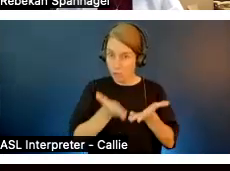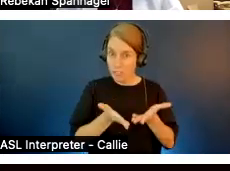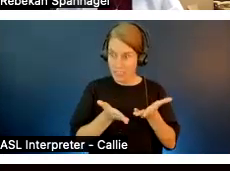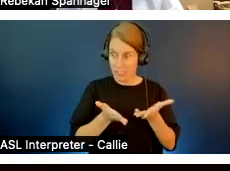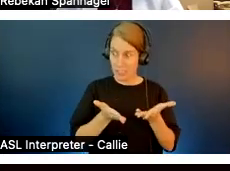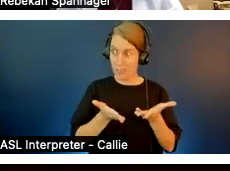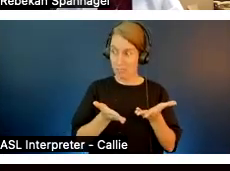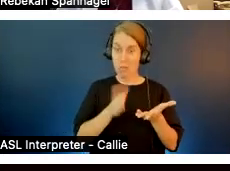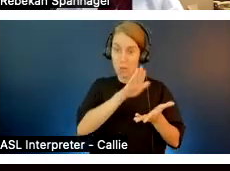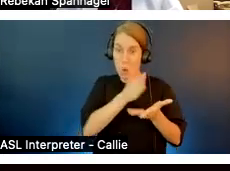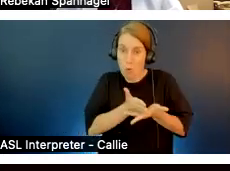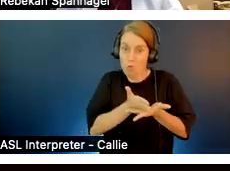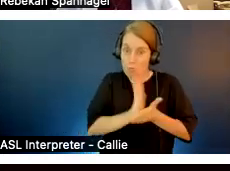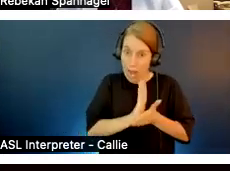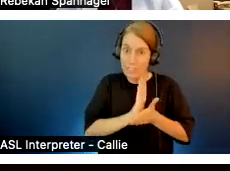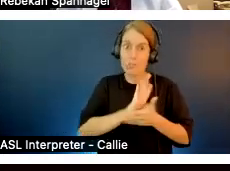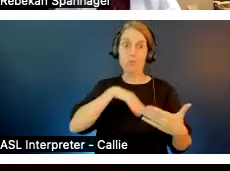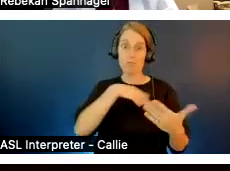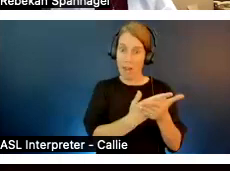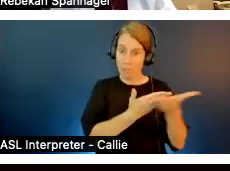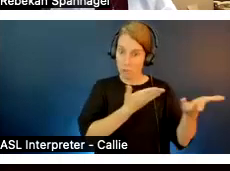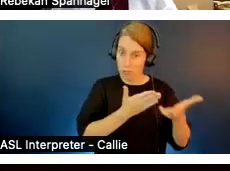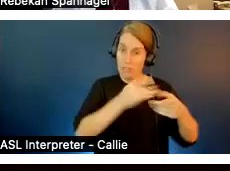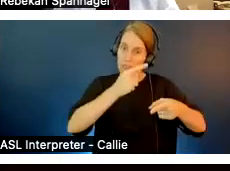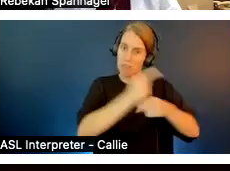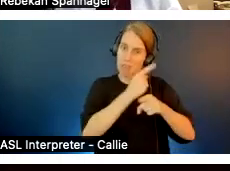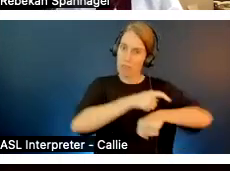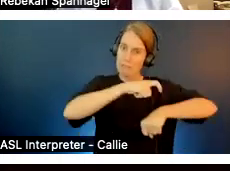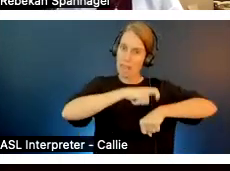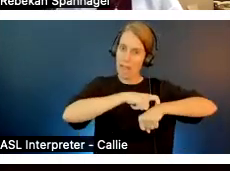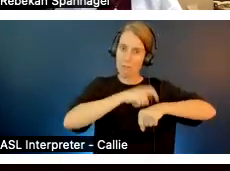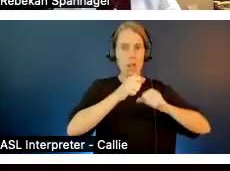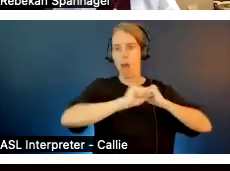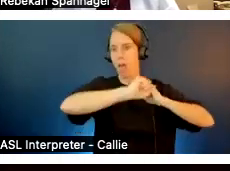shall be furnished paid for and provided within a reasonable time frame so if you have a situation